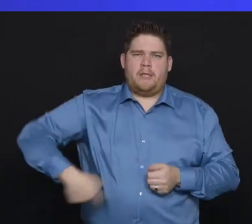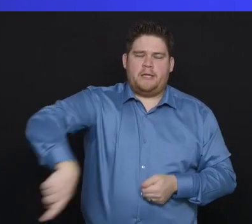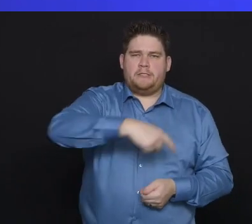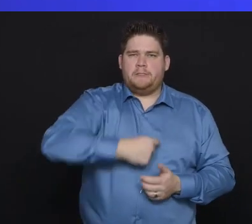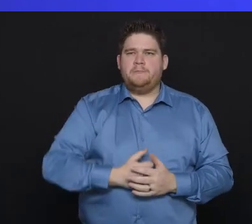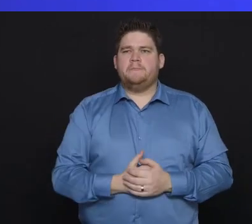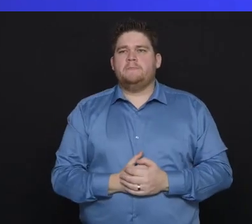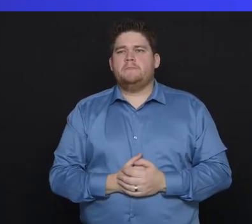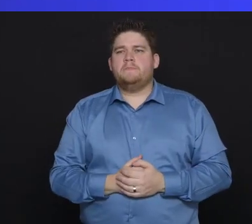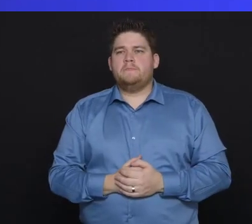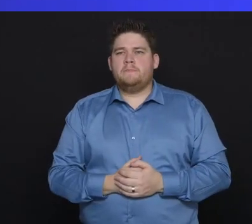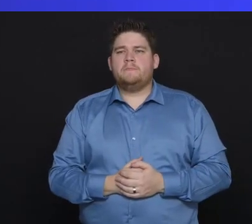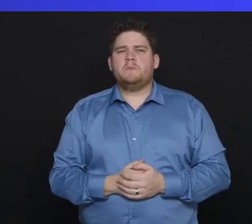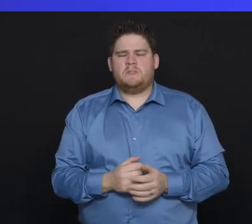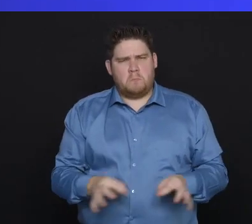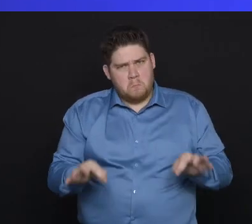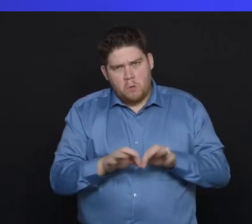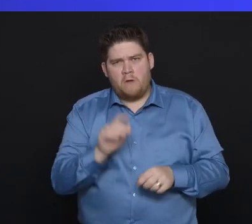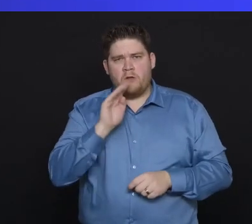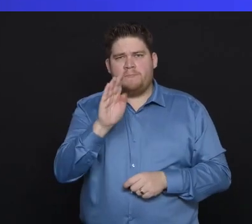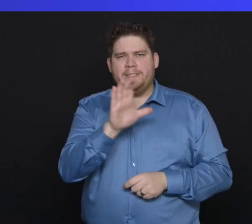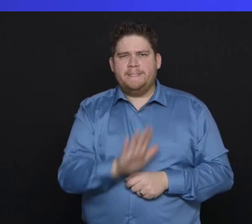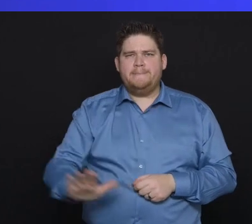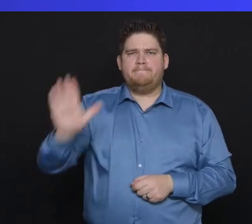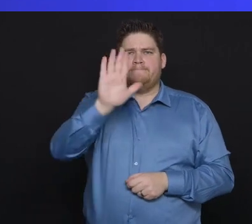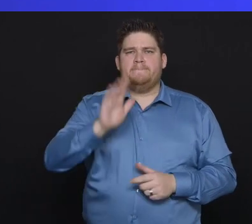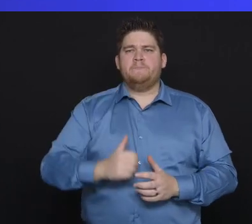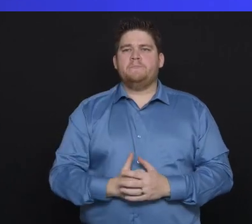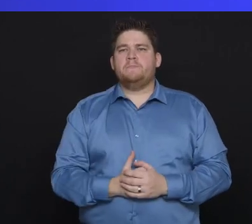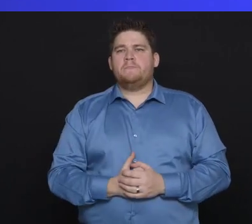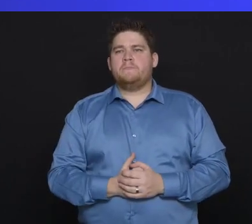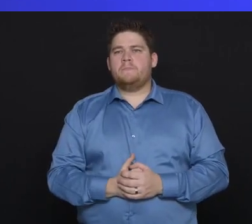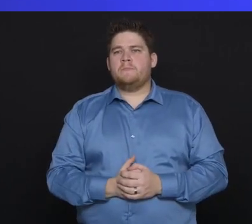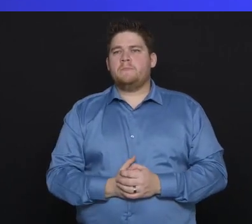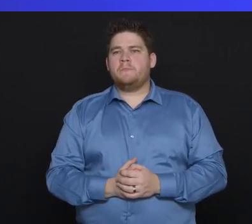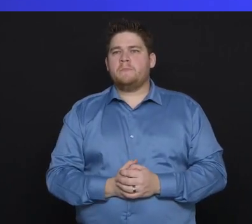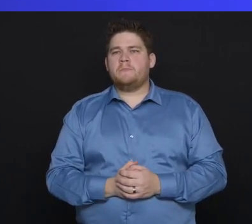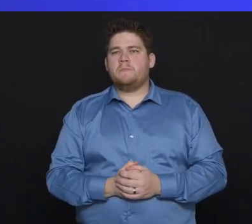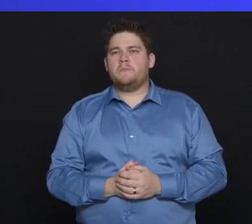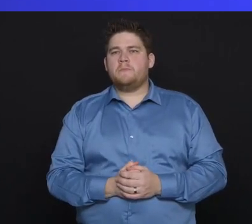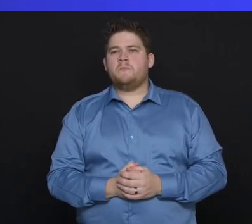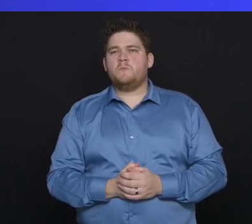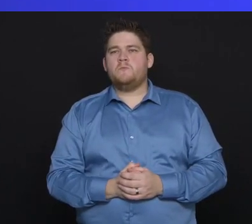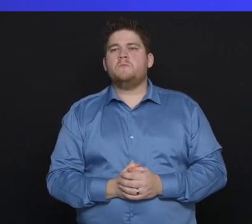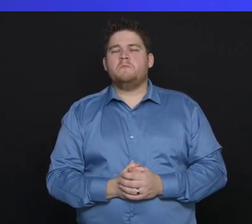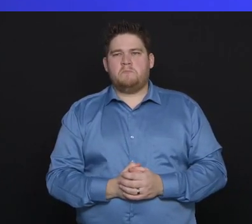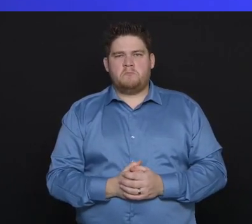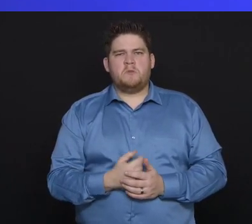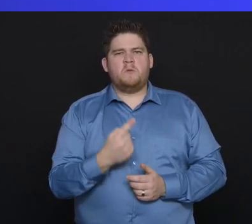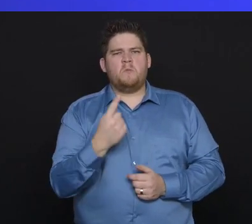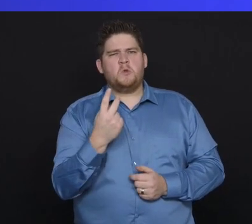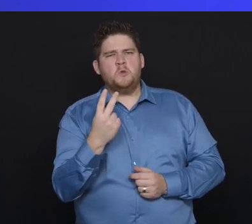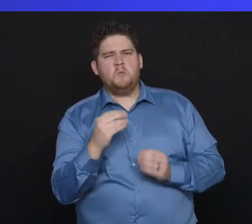time for just a couple more questions. Next is Keith.